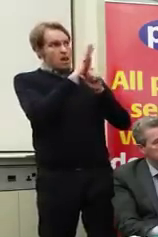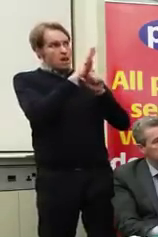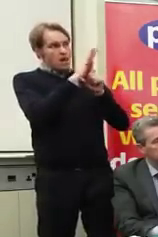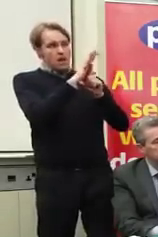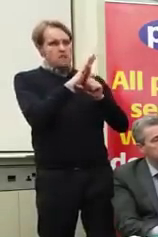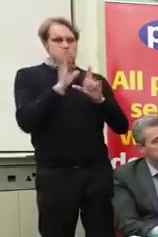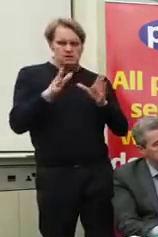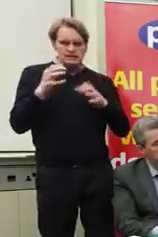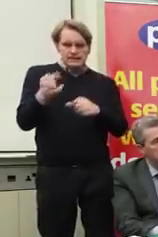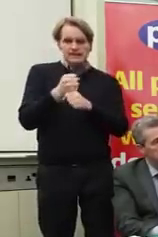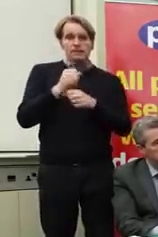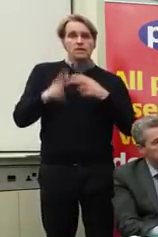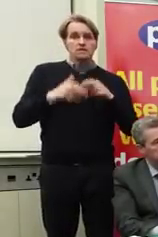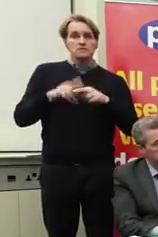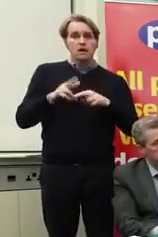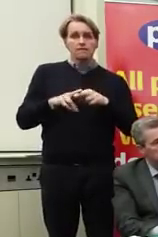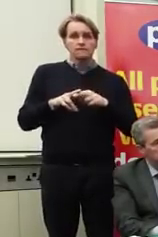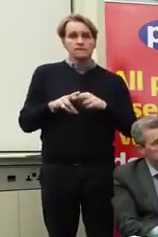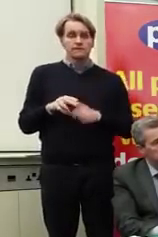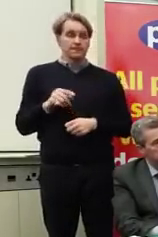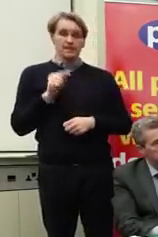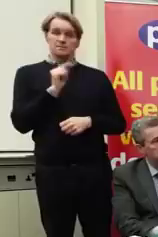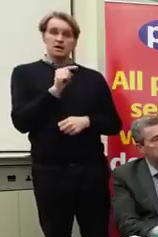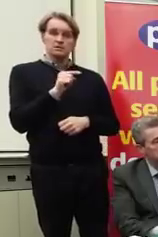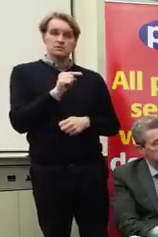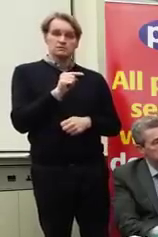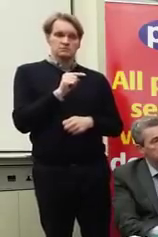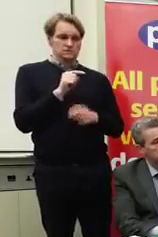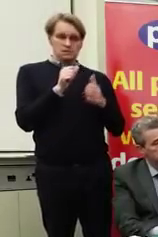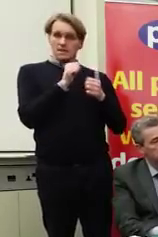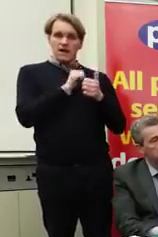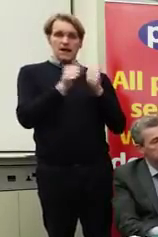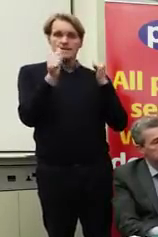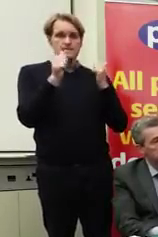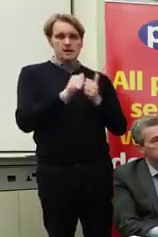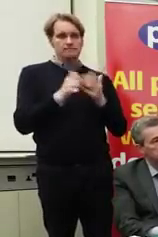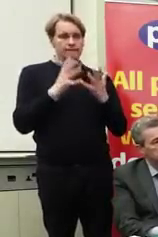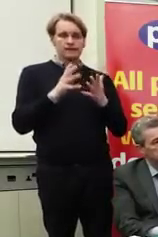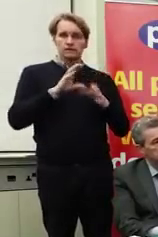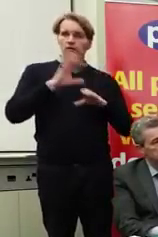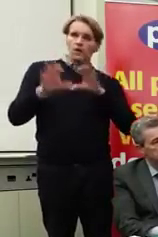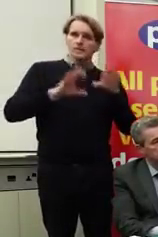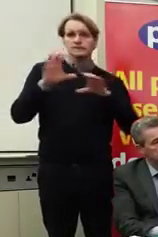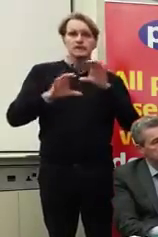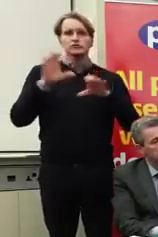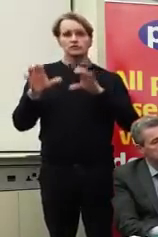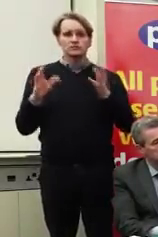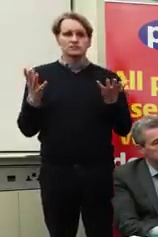Have to say also Carillion was a blacklisting company had to pay compensation on that as well no blacklisting company will ever get a